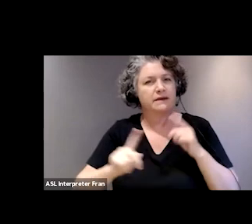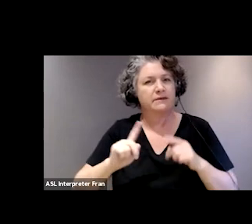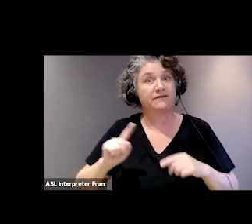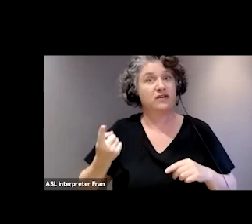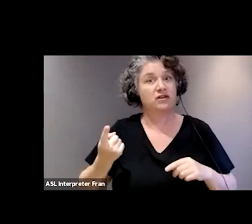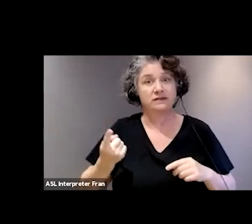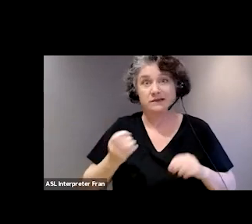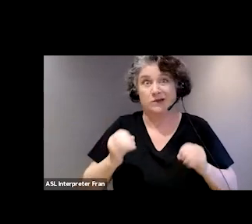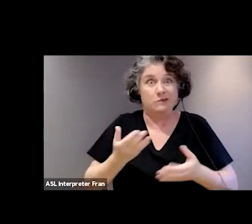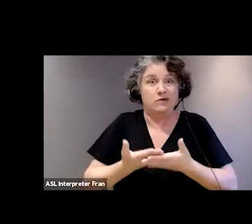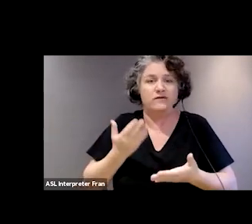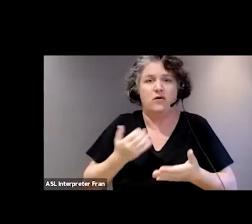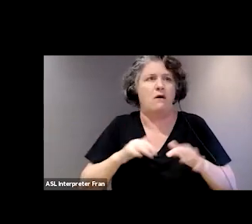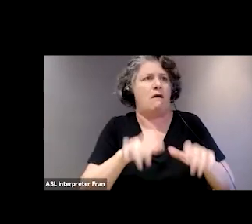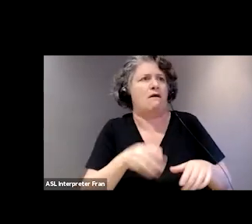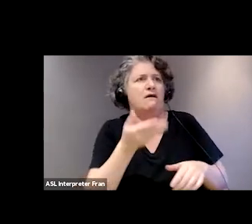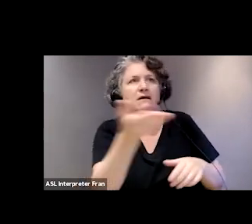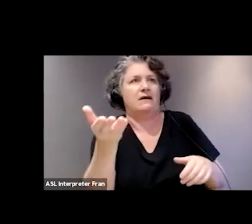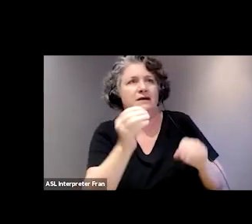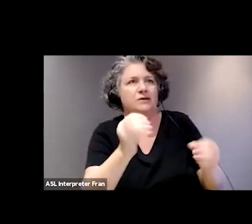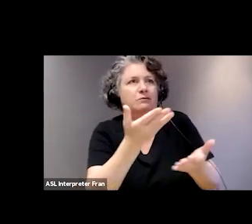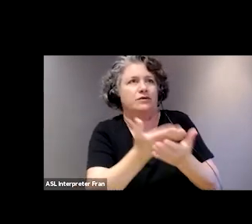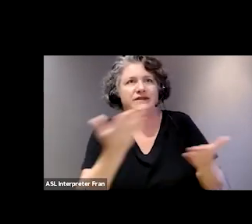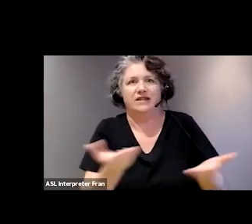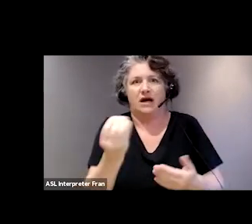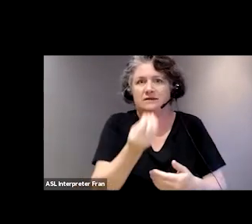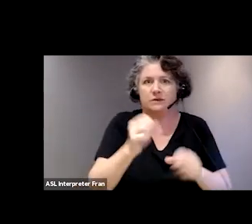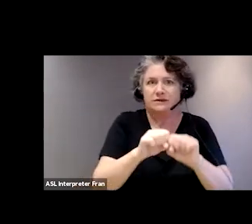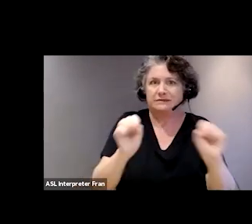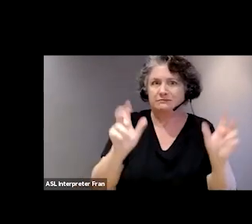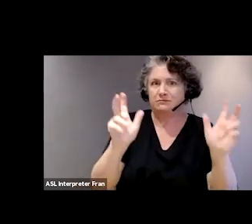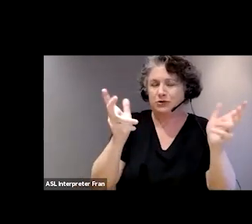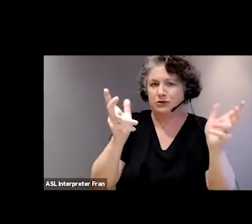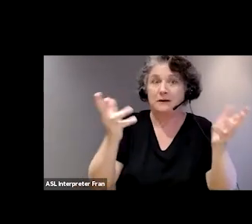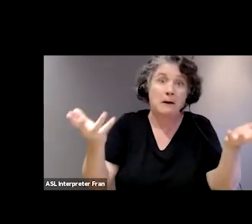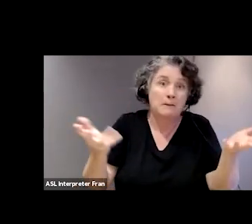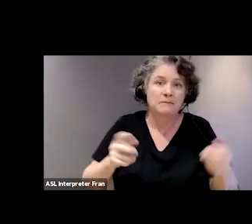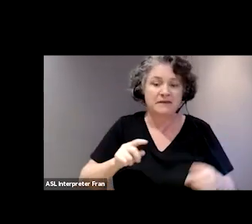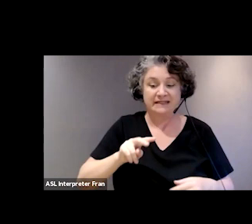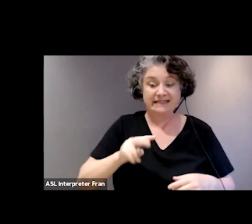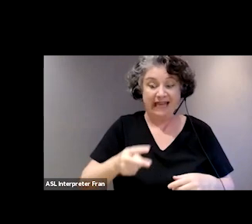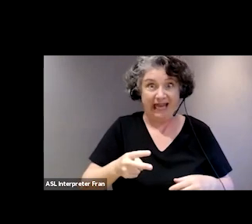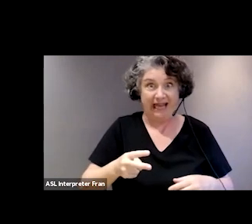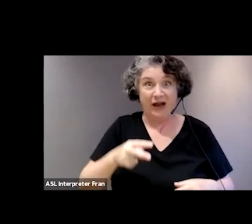info, but what I hear also from the